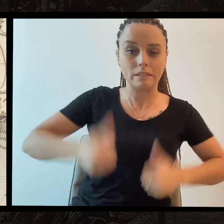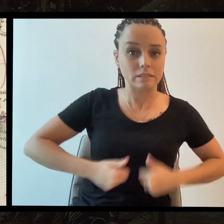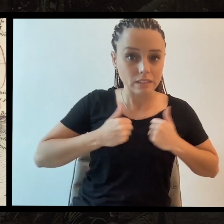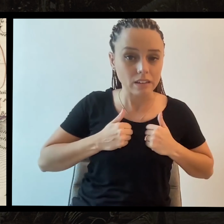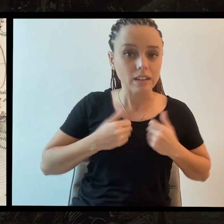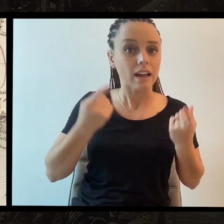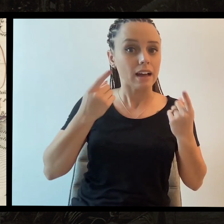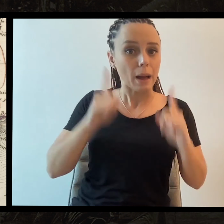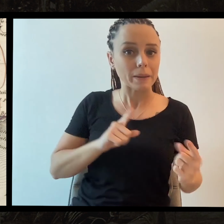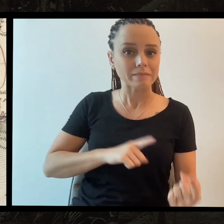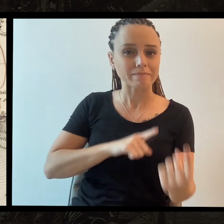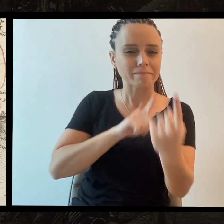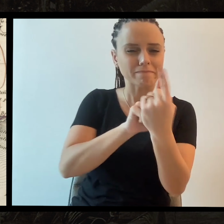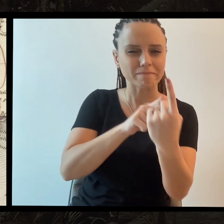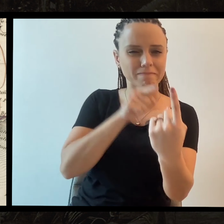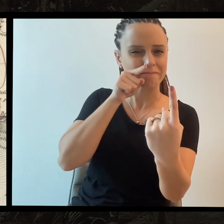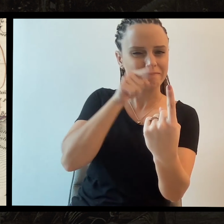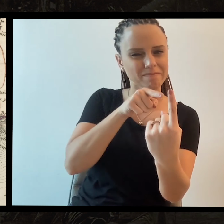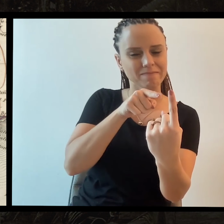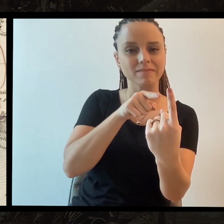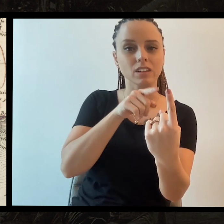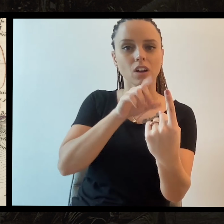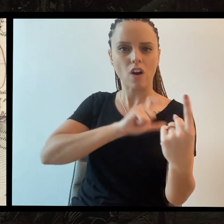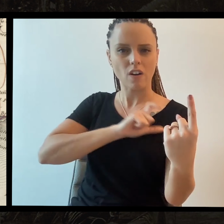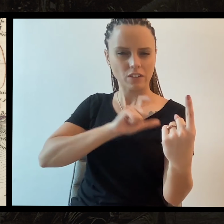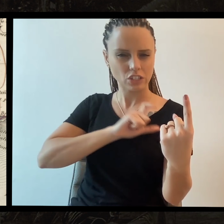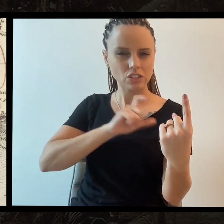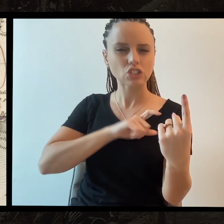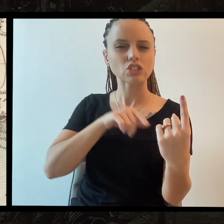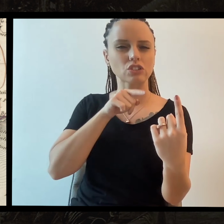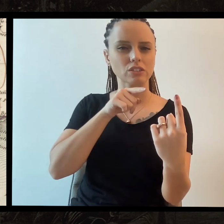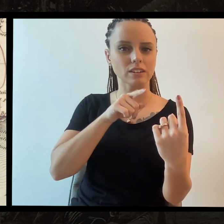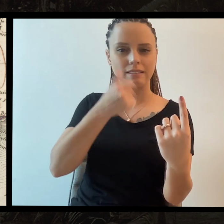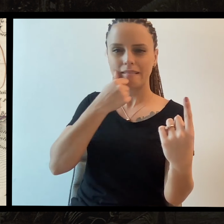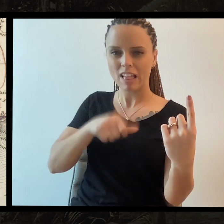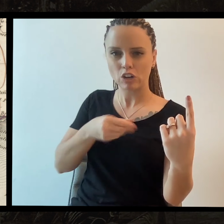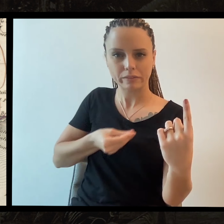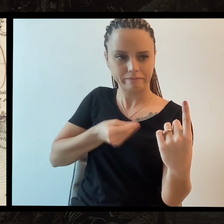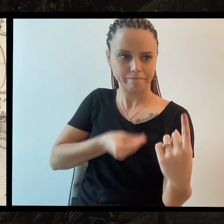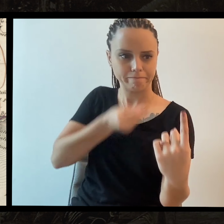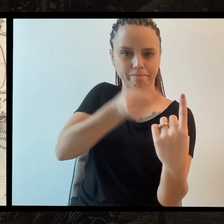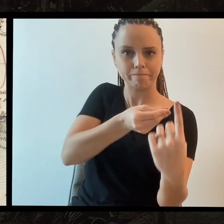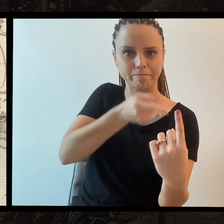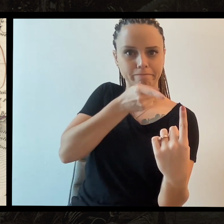As it turns out, he runs into one of Fannin's officers on the way down there. So he hands the letter to the officer